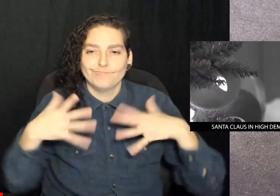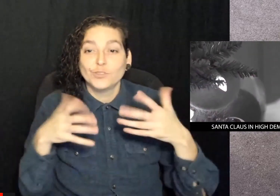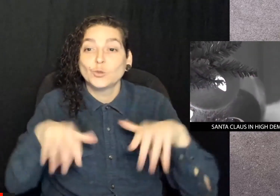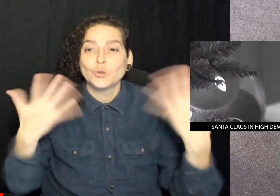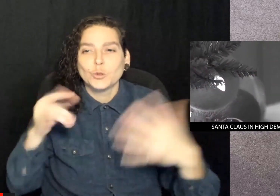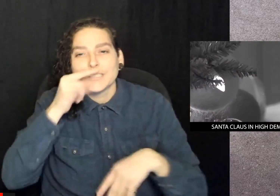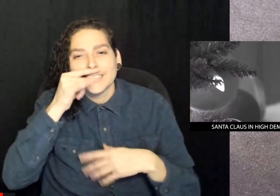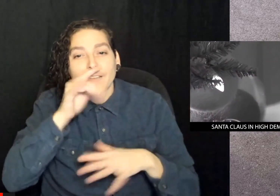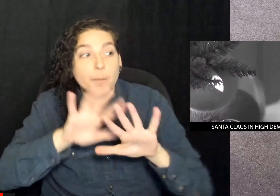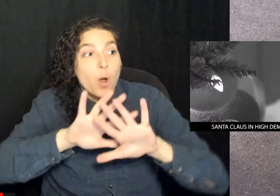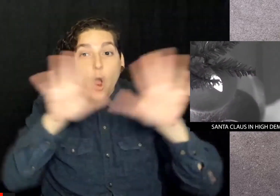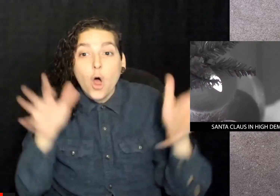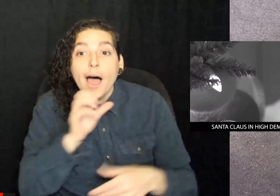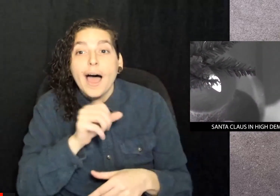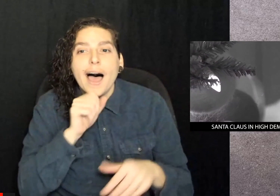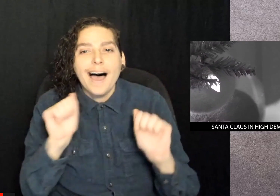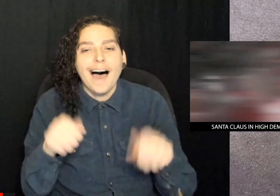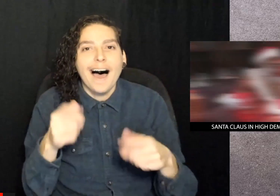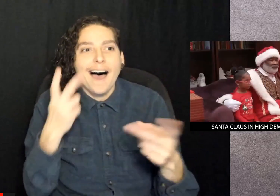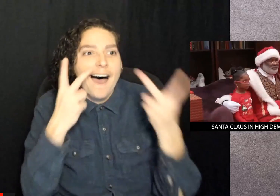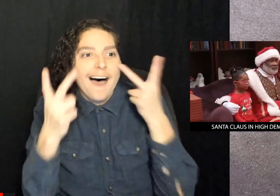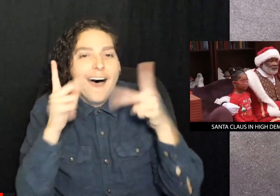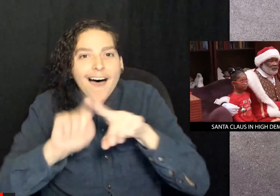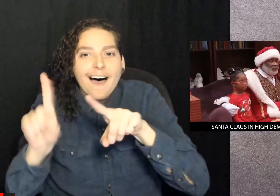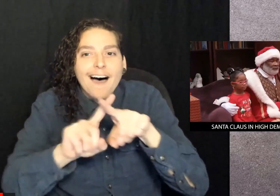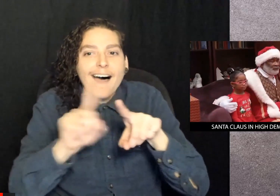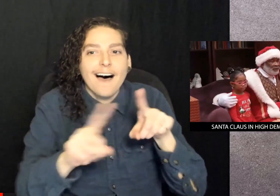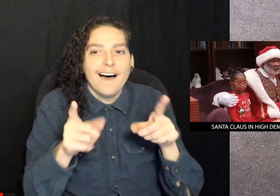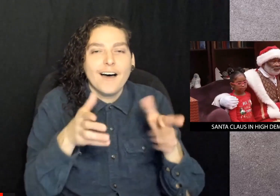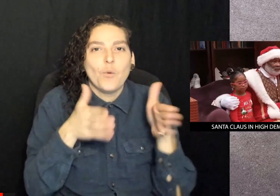so kids of all ages get to see Santa in a different way